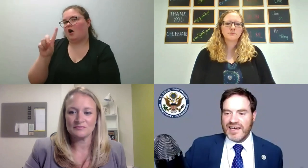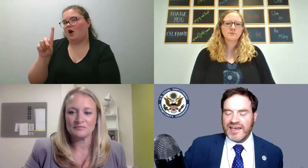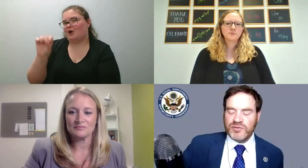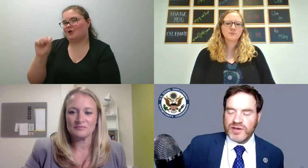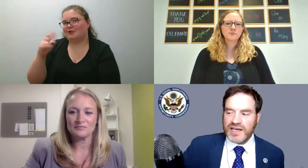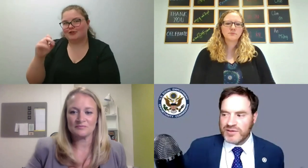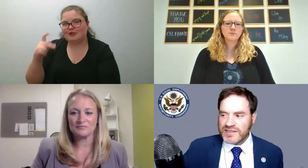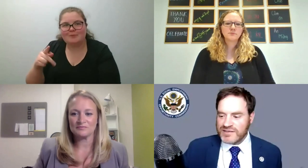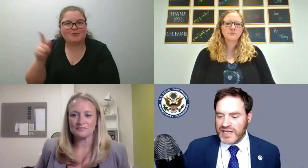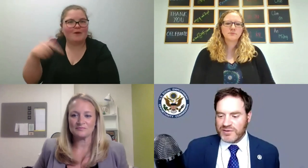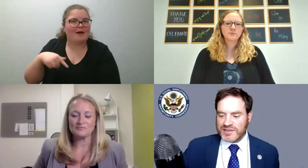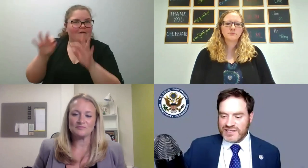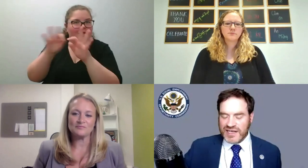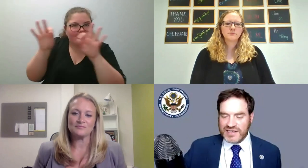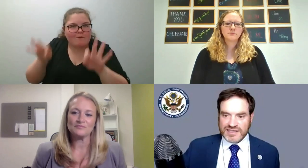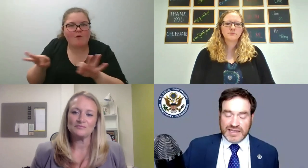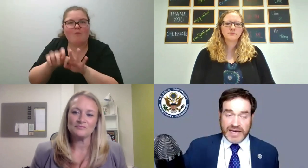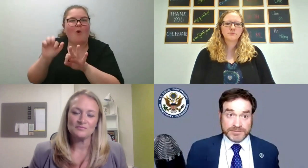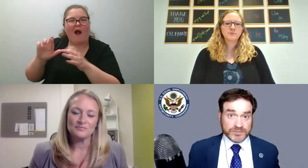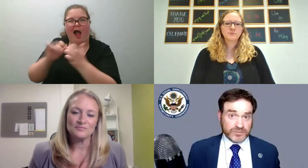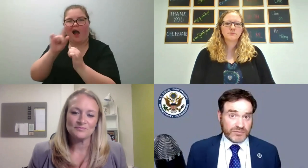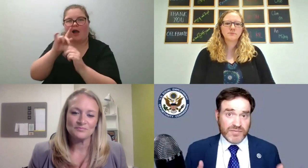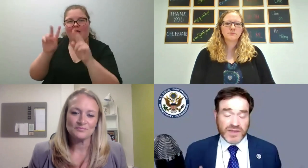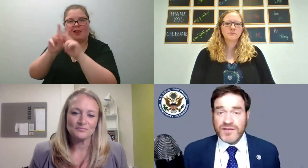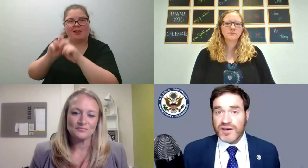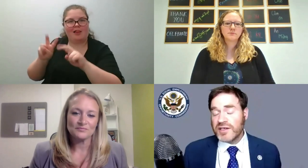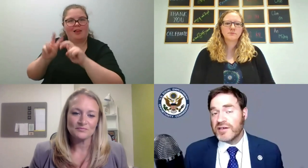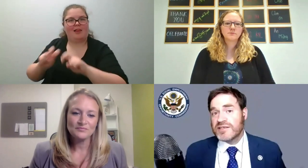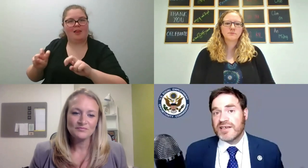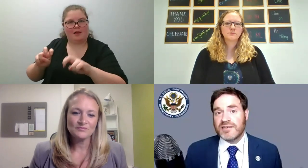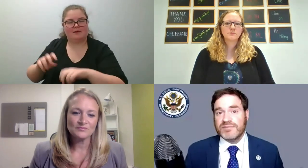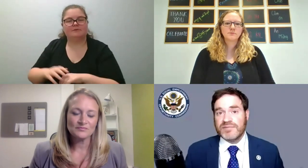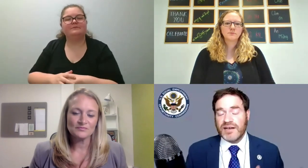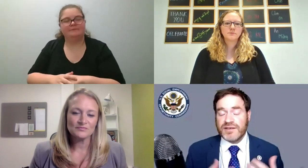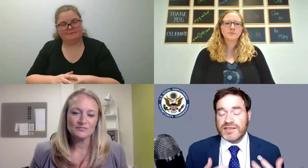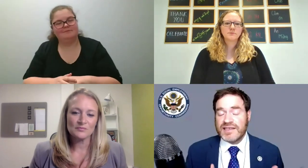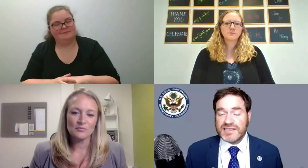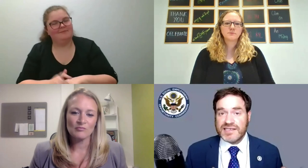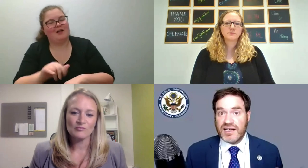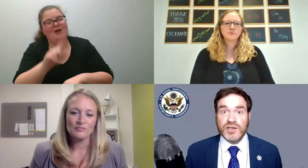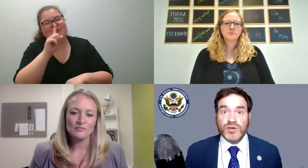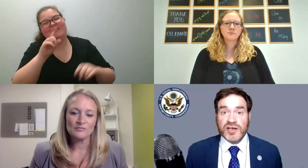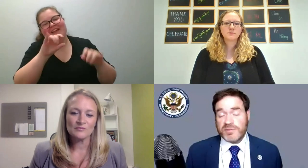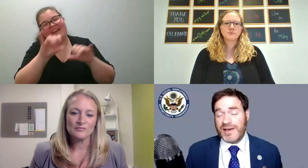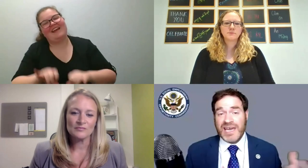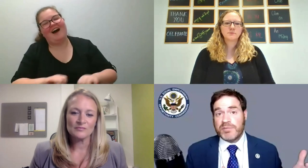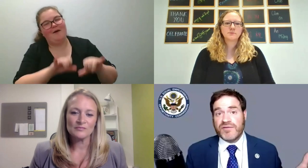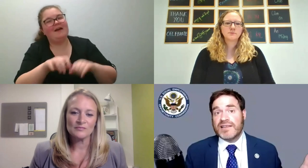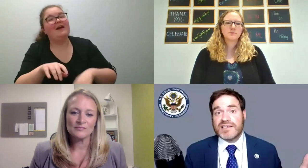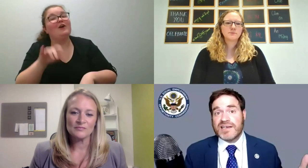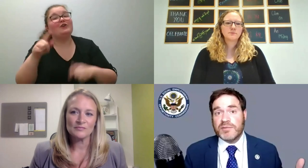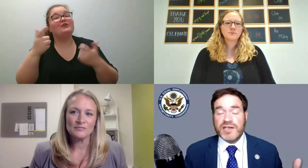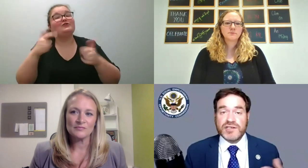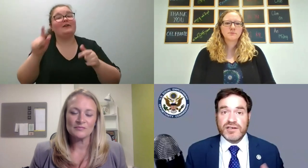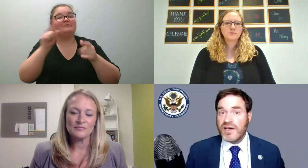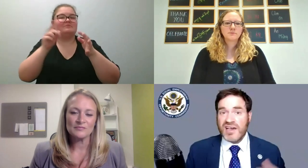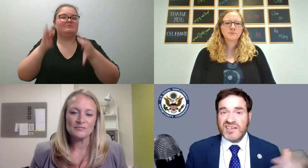And what I would suggest is that if you're going to use the, say this is an undue hardship, I can't provide this accommodation,